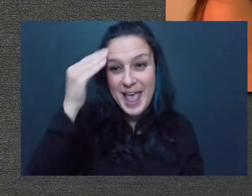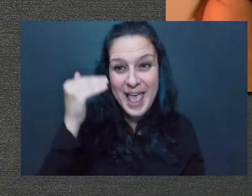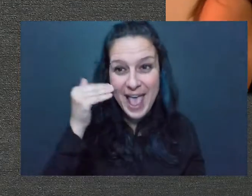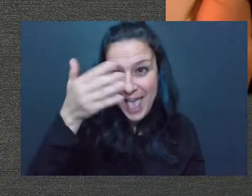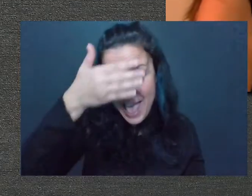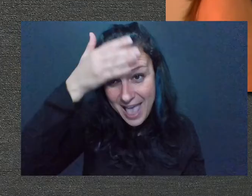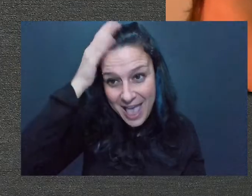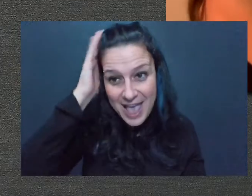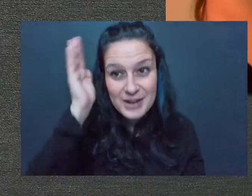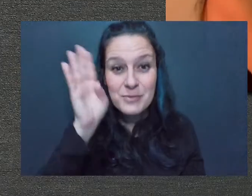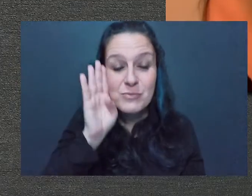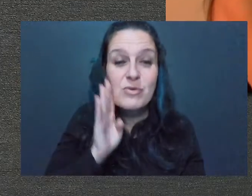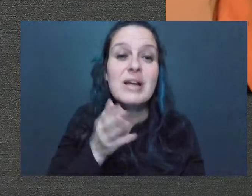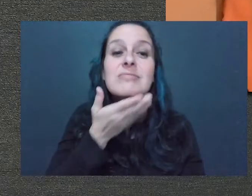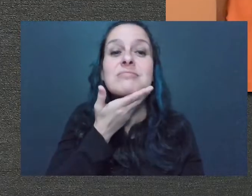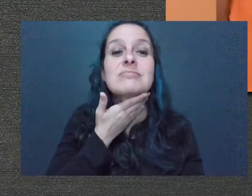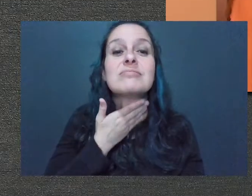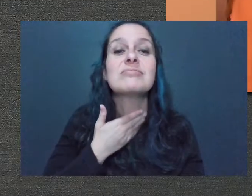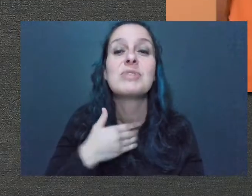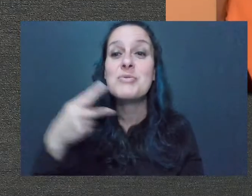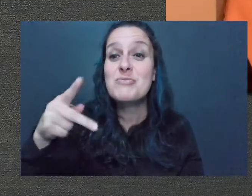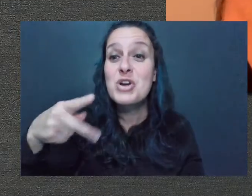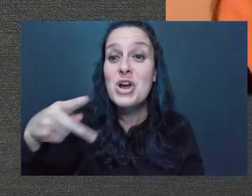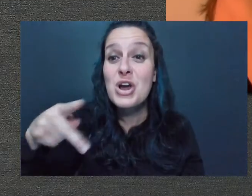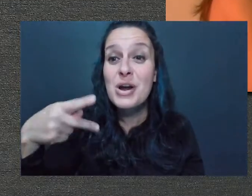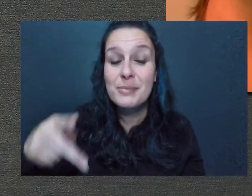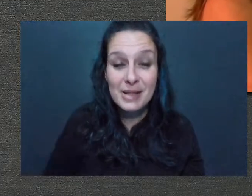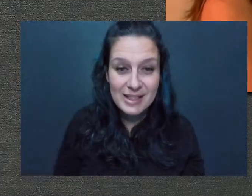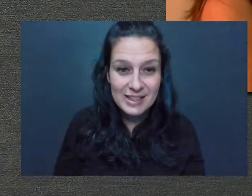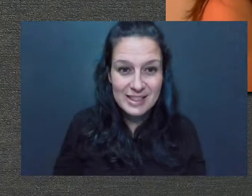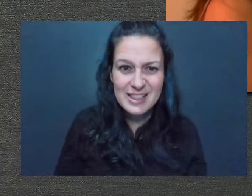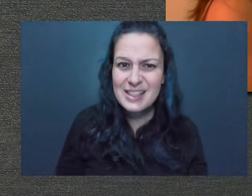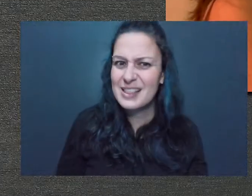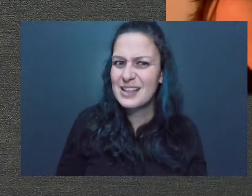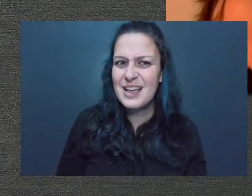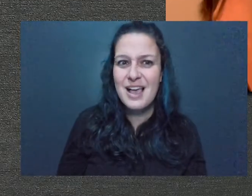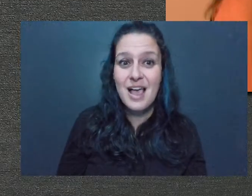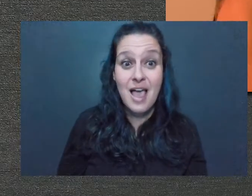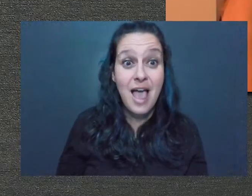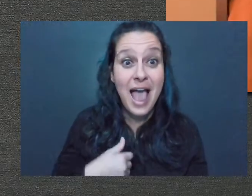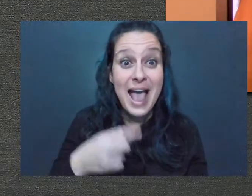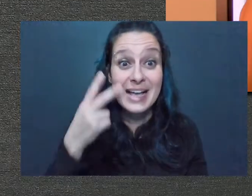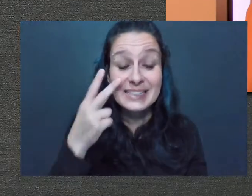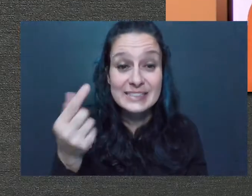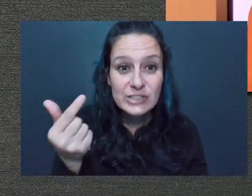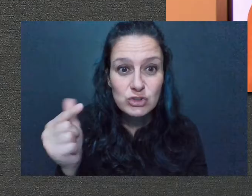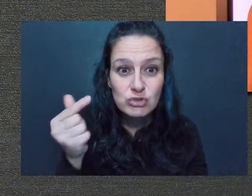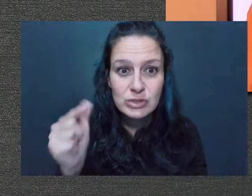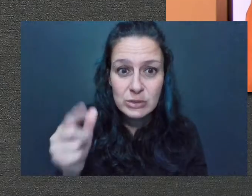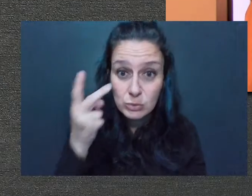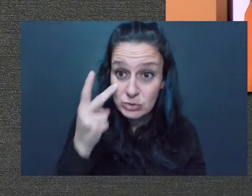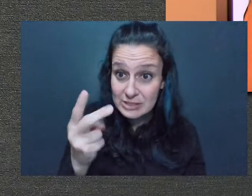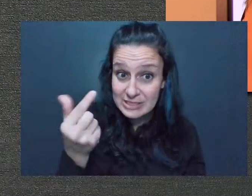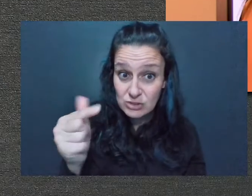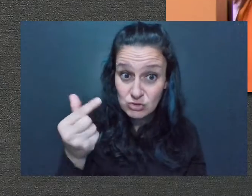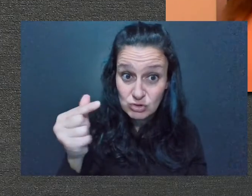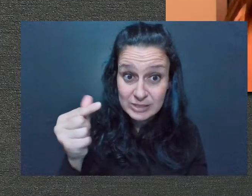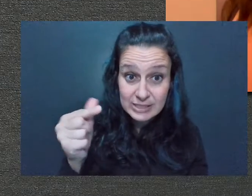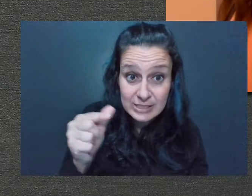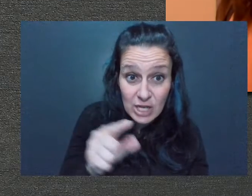[Communication Device] Purple. I see purple on his neck. He's, oh, I see green, don't you?